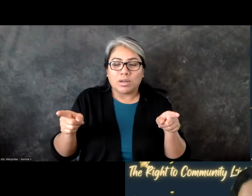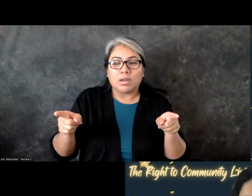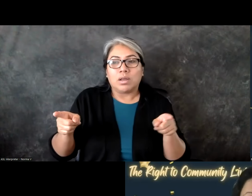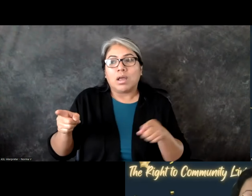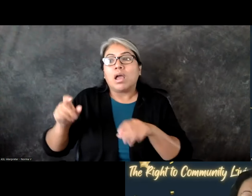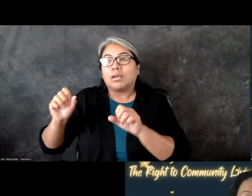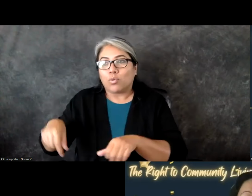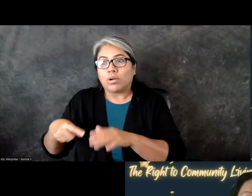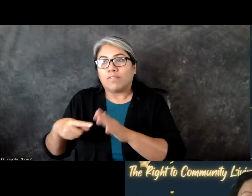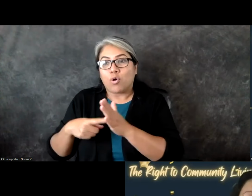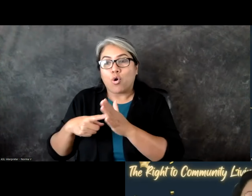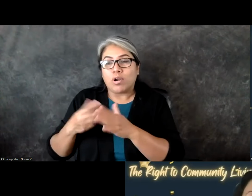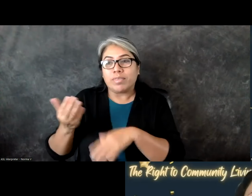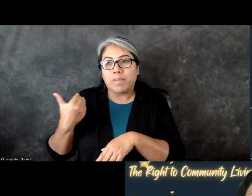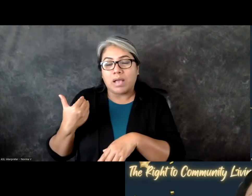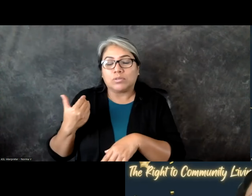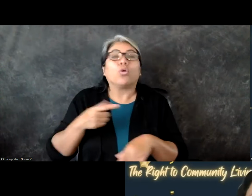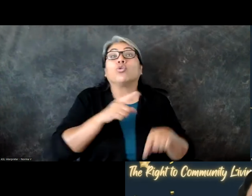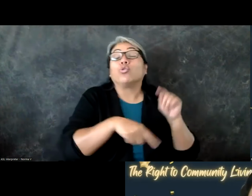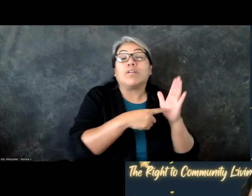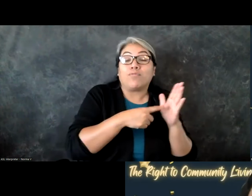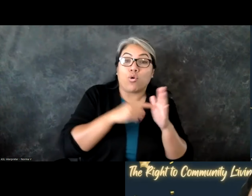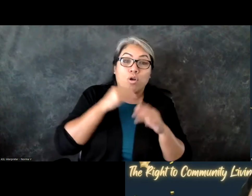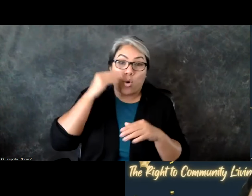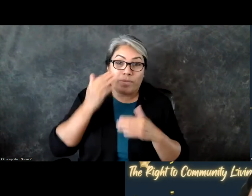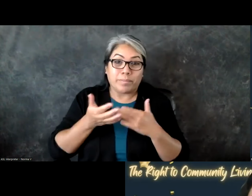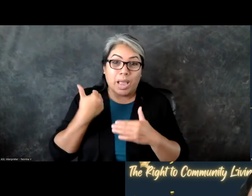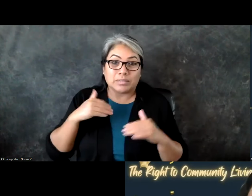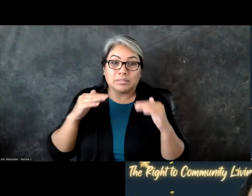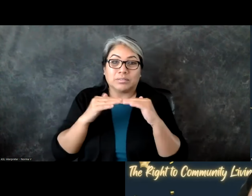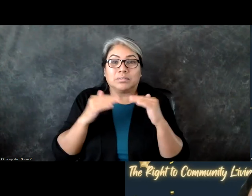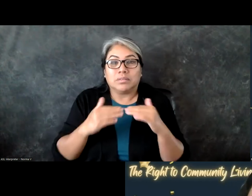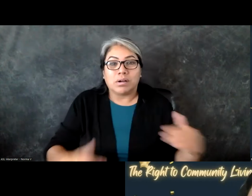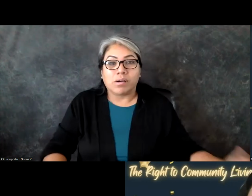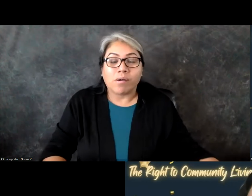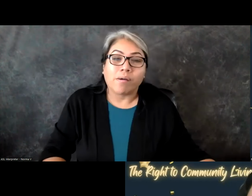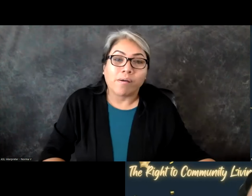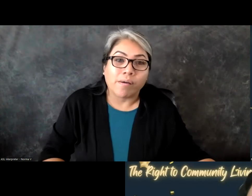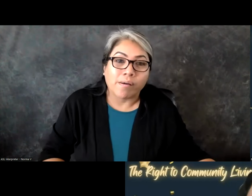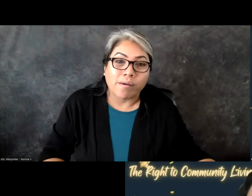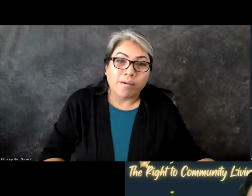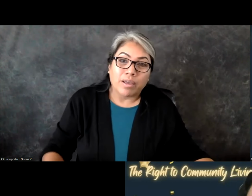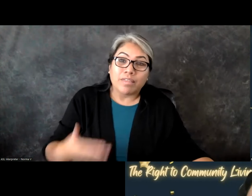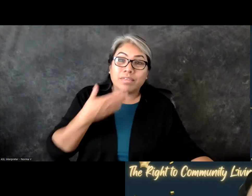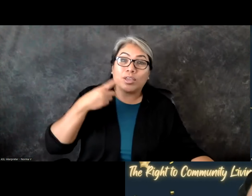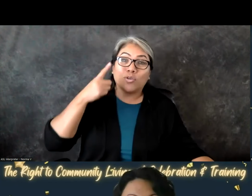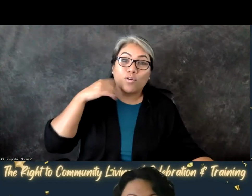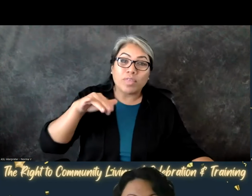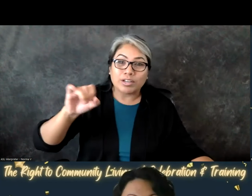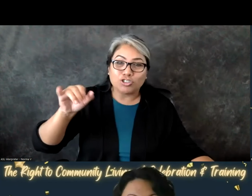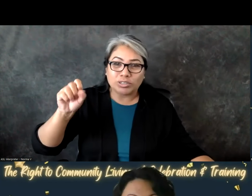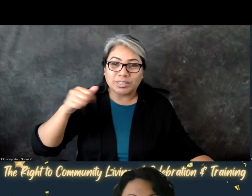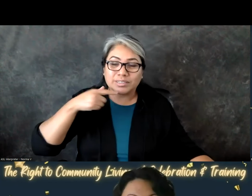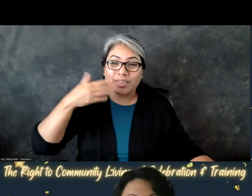a little bit and provides more equity between, you know, those that might have been able to afford a home in the